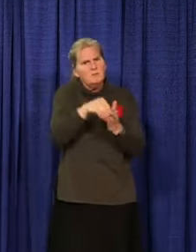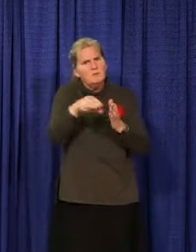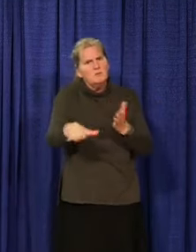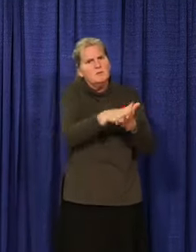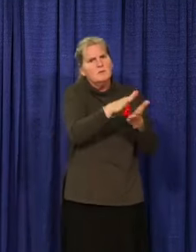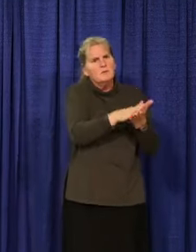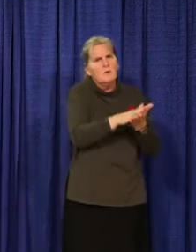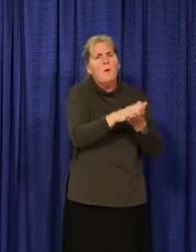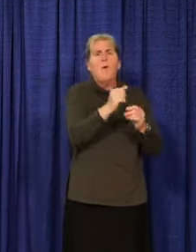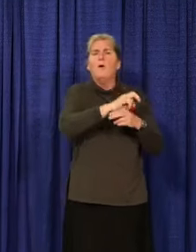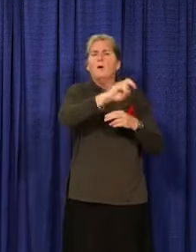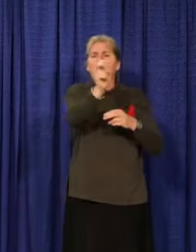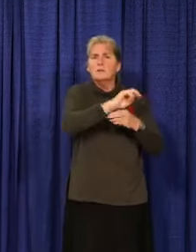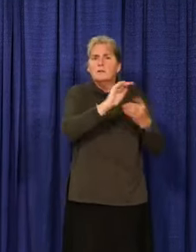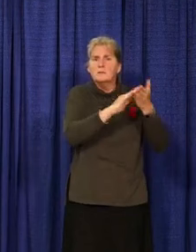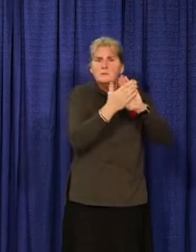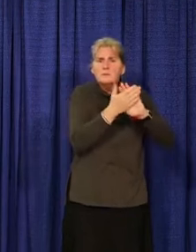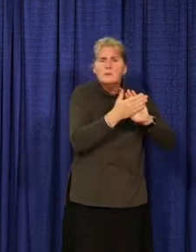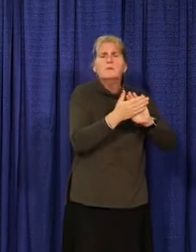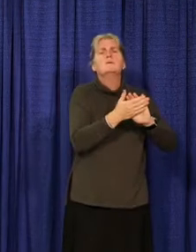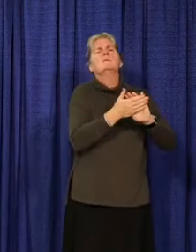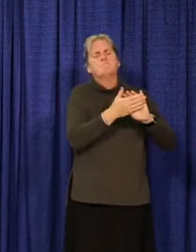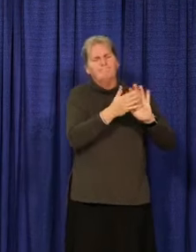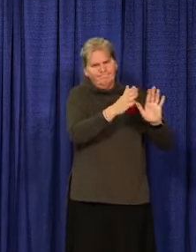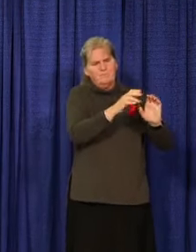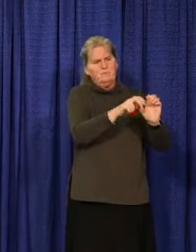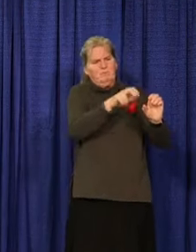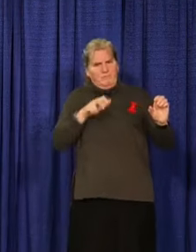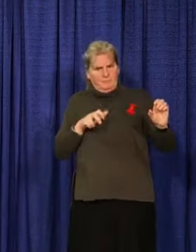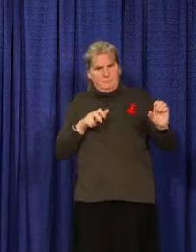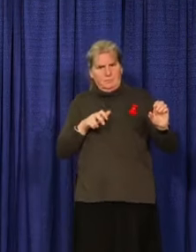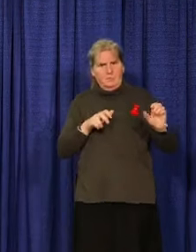transportation to school or use city transit, we asked them to please contact the student